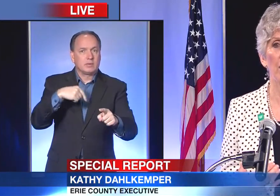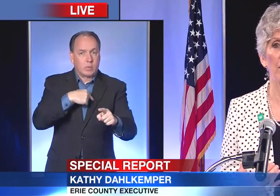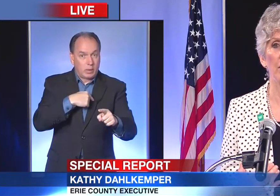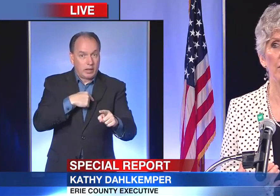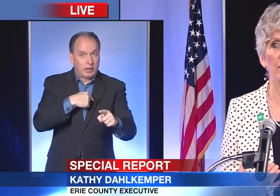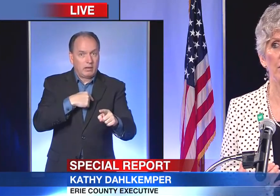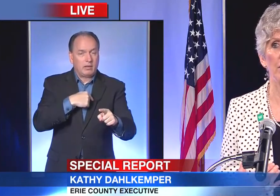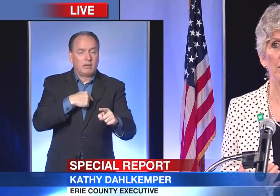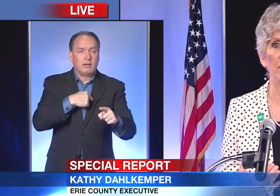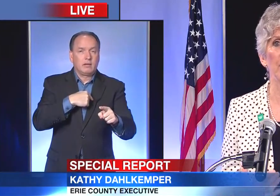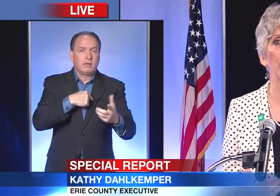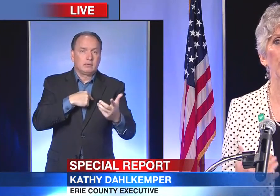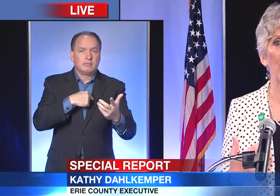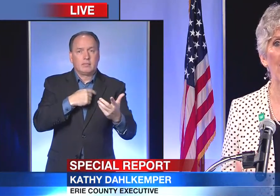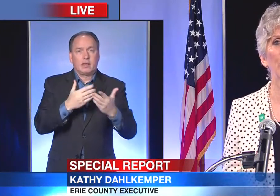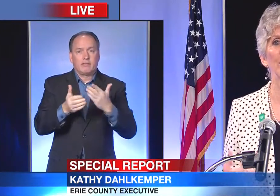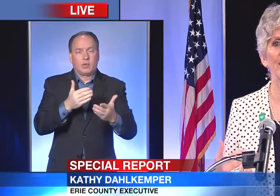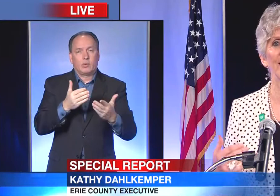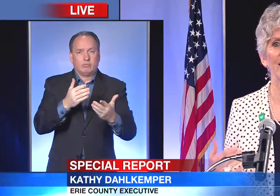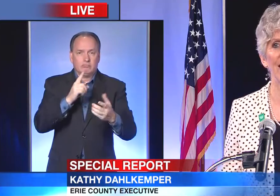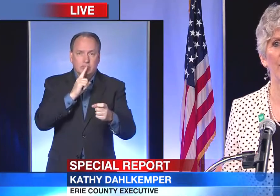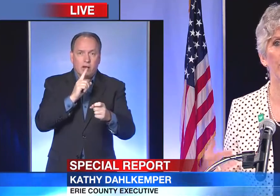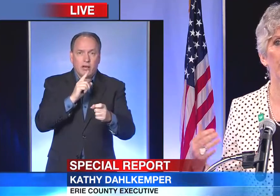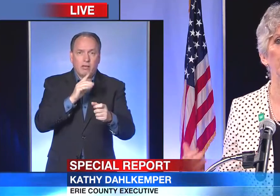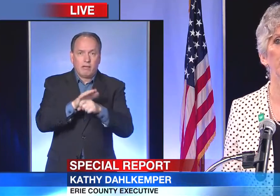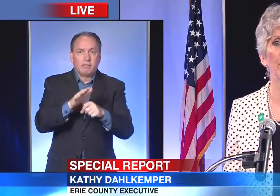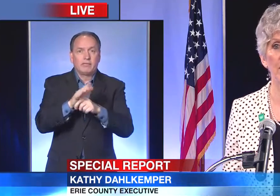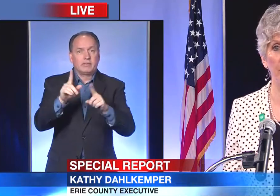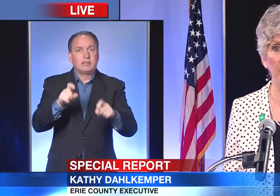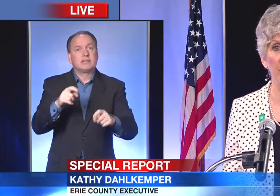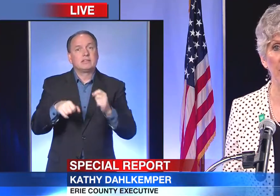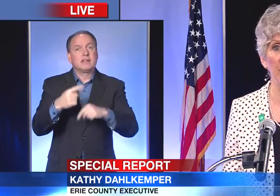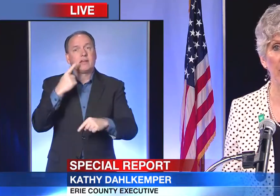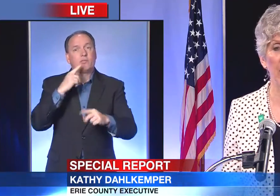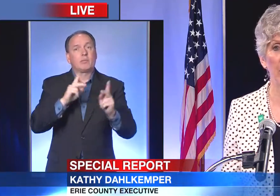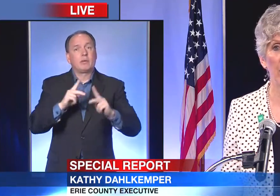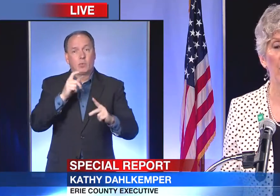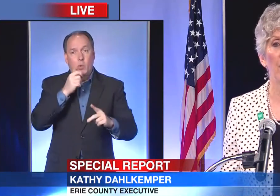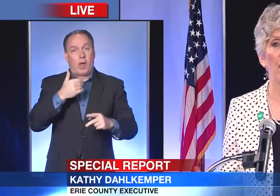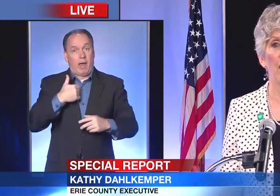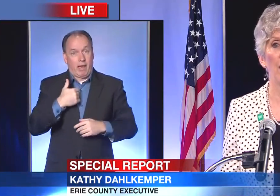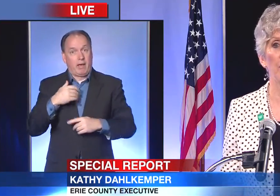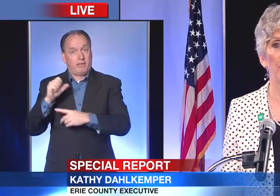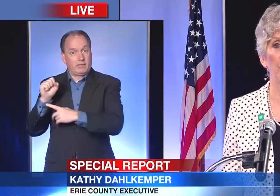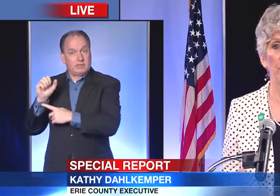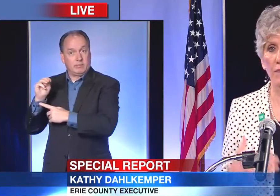MORE GUIDANCE WHEN IT COMES TO TESTING, BECAUSE WE... EVEN THOUGH THERE IS ADEQUATE TESTING